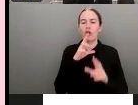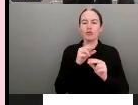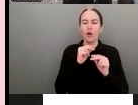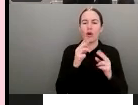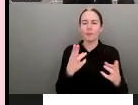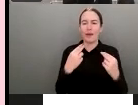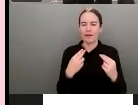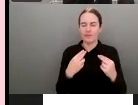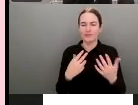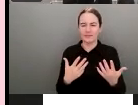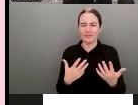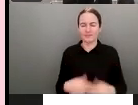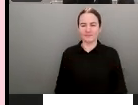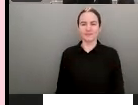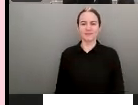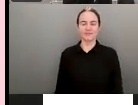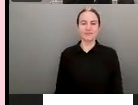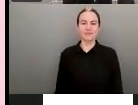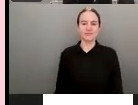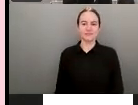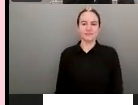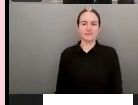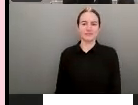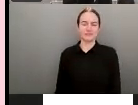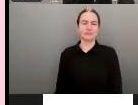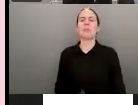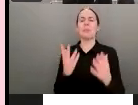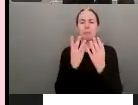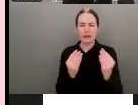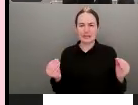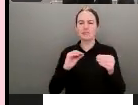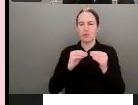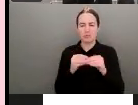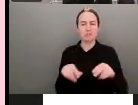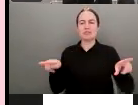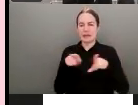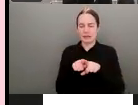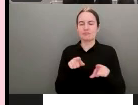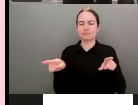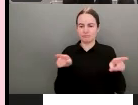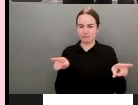With them you can find most of the same problems, but it is for developers easier.